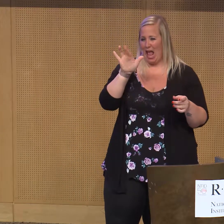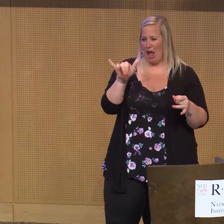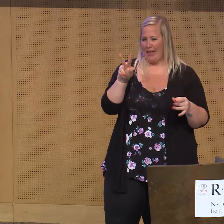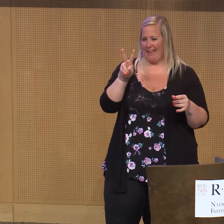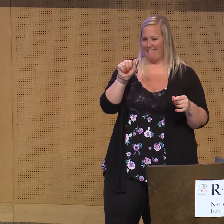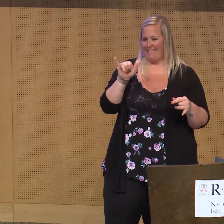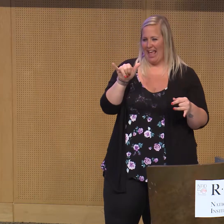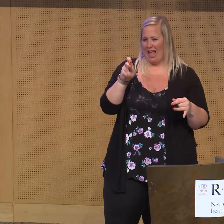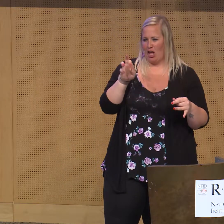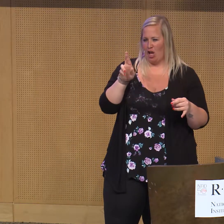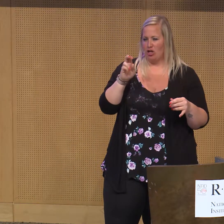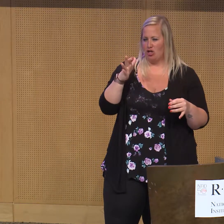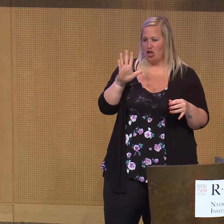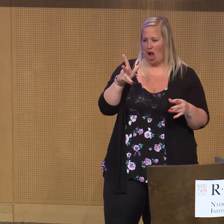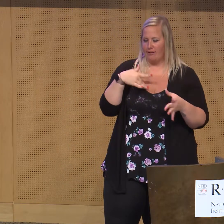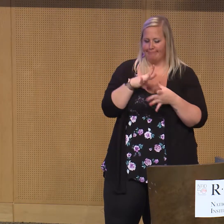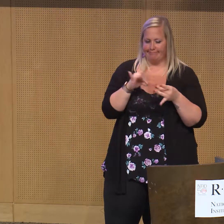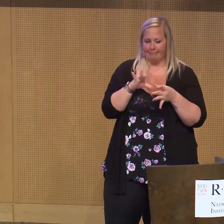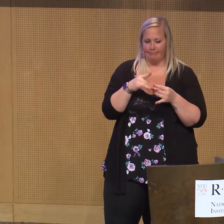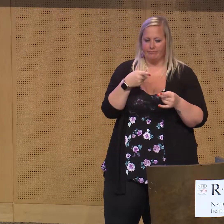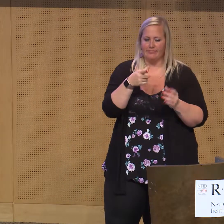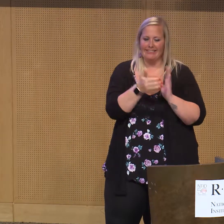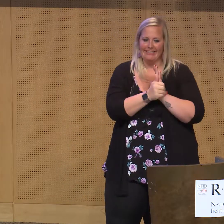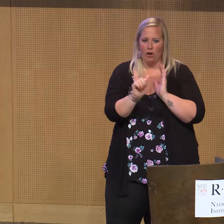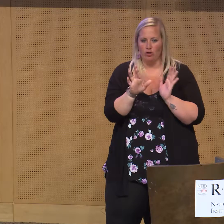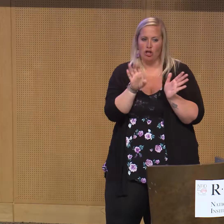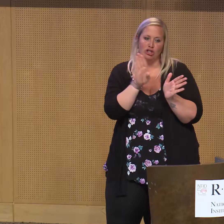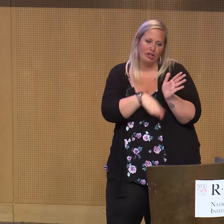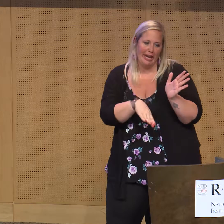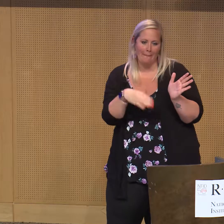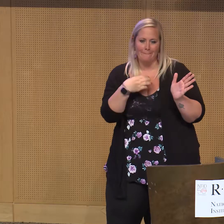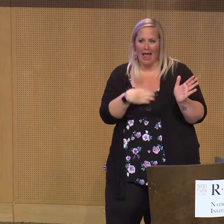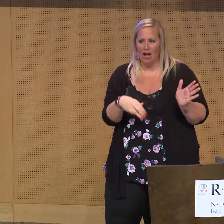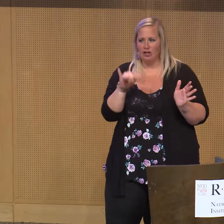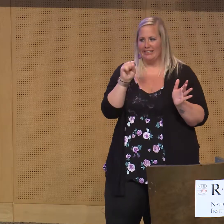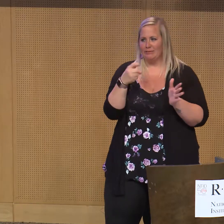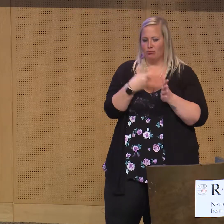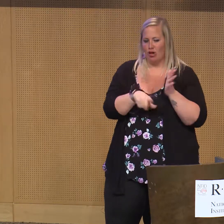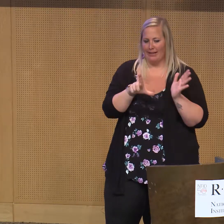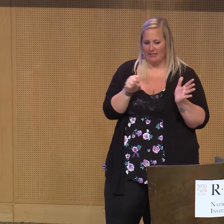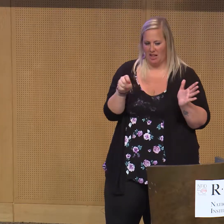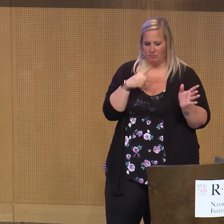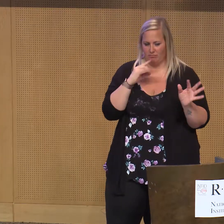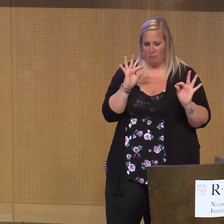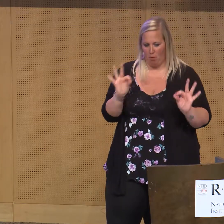This is a quote from Gary Vaynerchuk. "Skills are cheap. Passion is priceless."